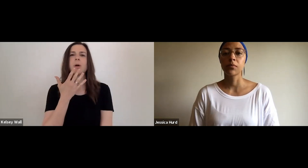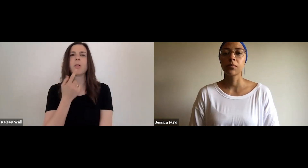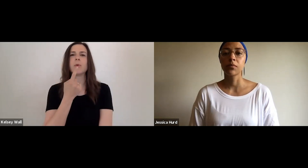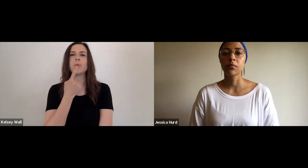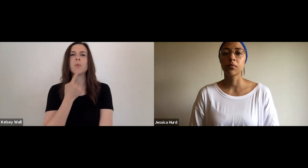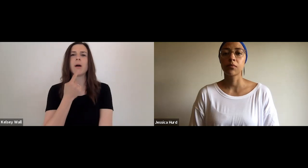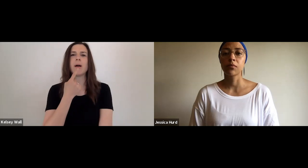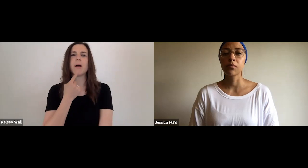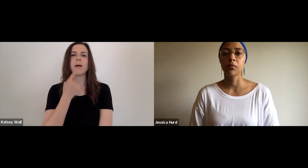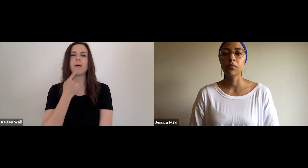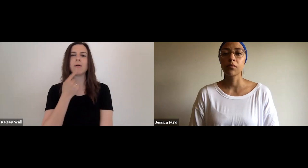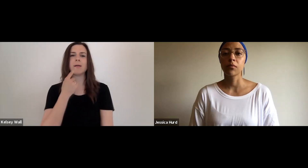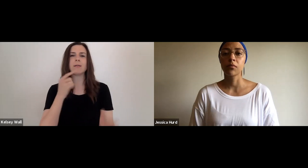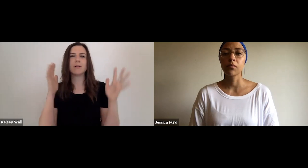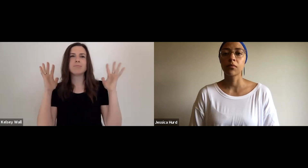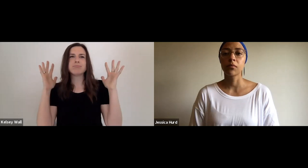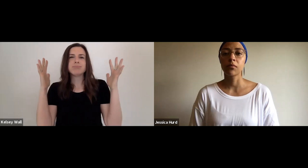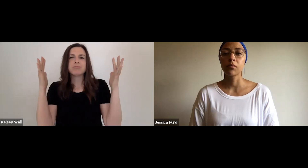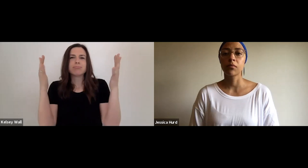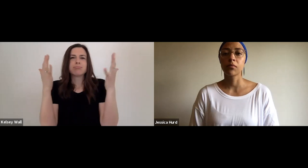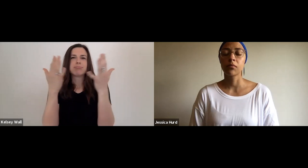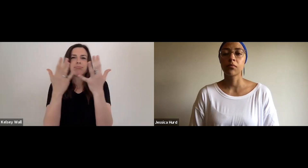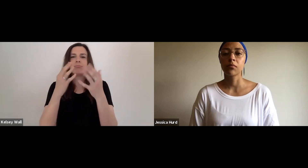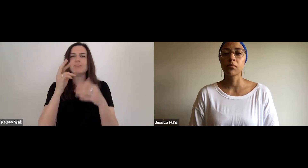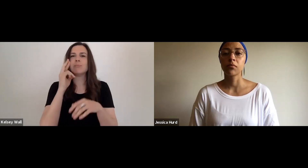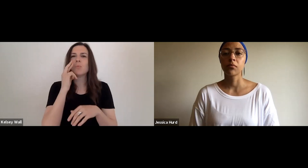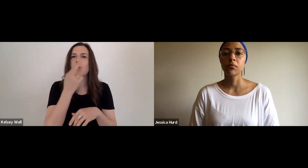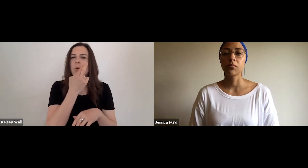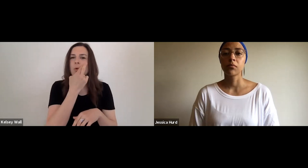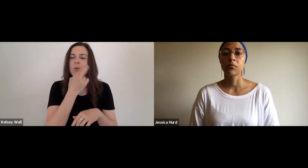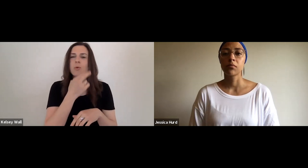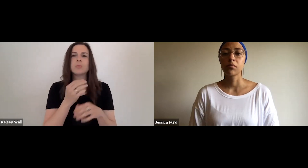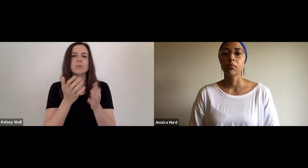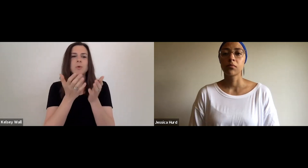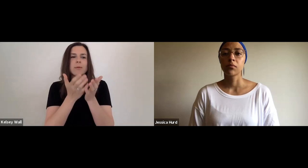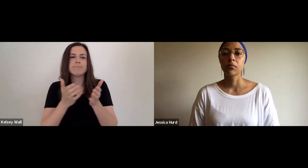Now visualize the color red enveloping you and surrounding you.